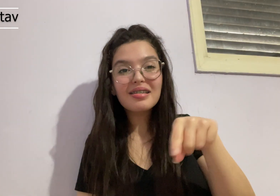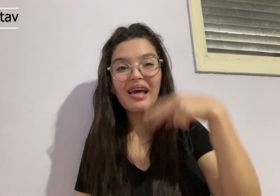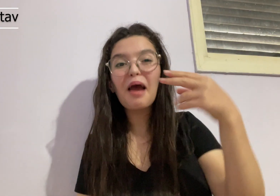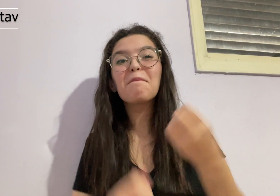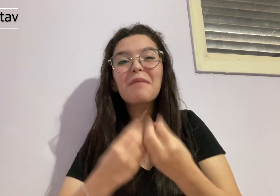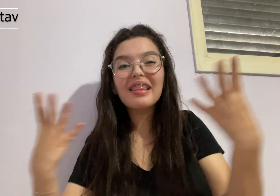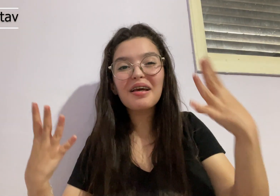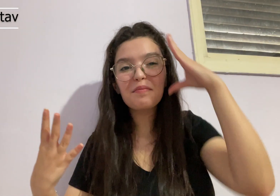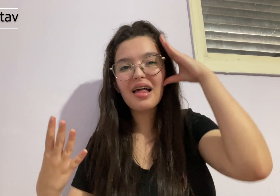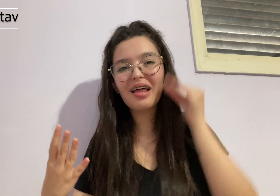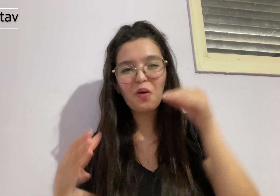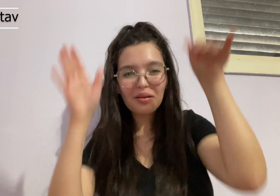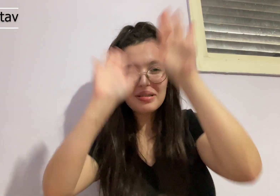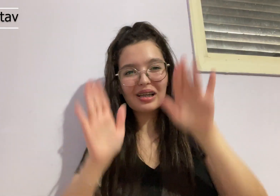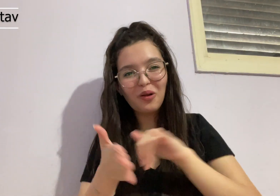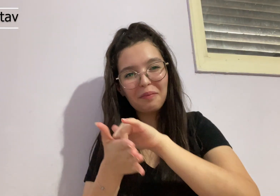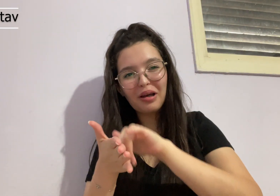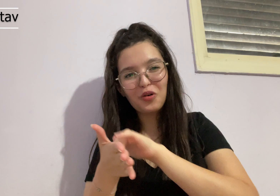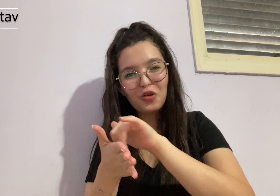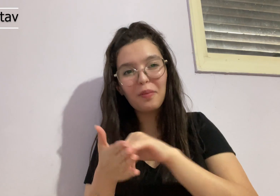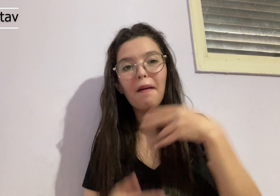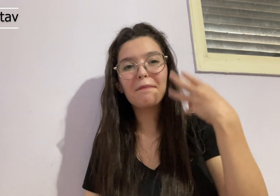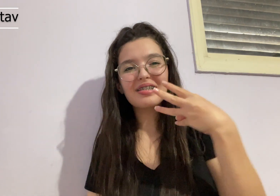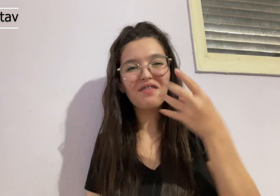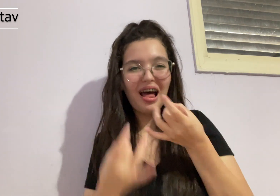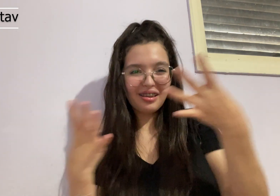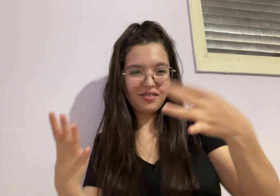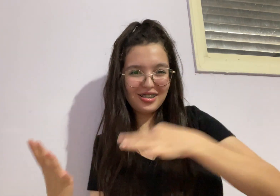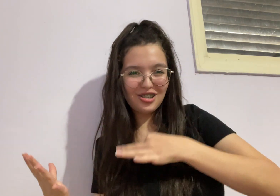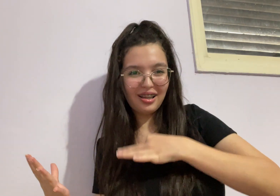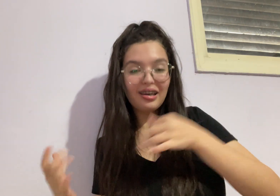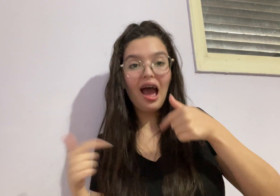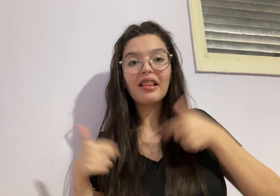It would be amazing to enjoy YouTube videos in my own natural language.